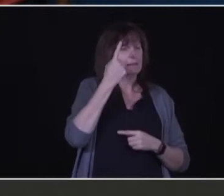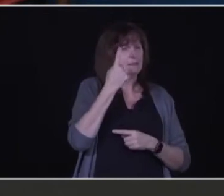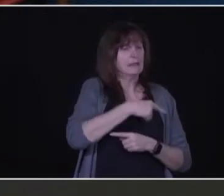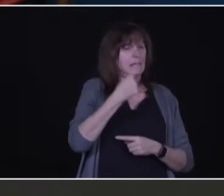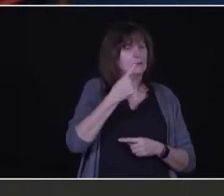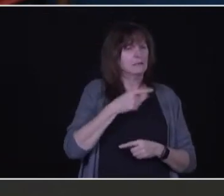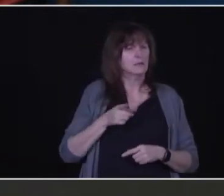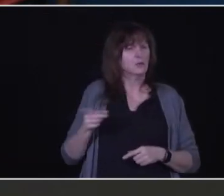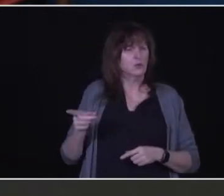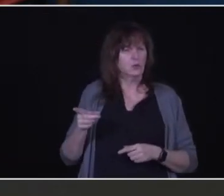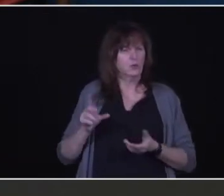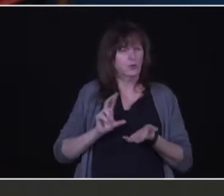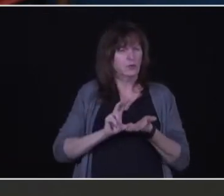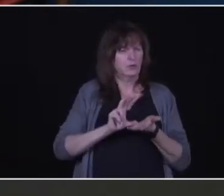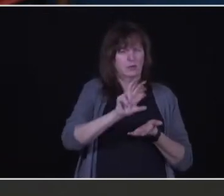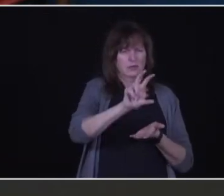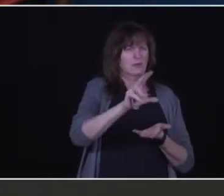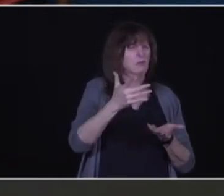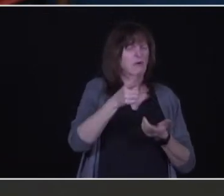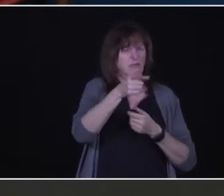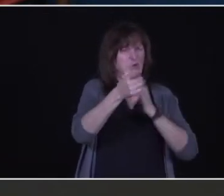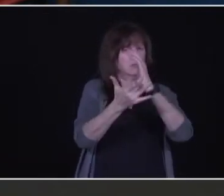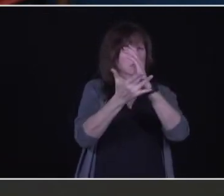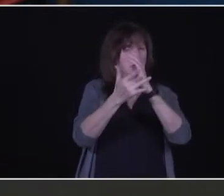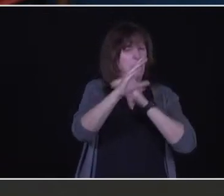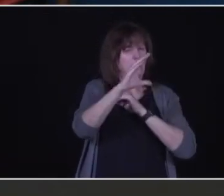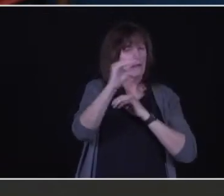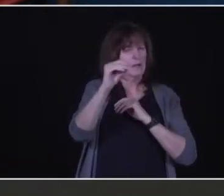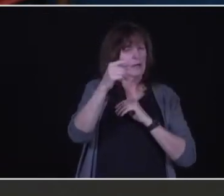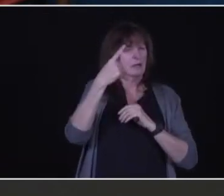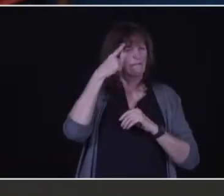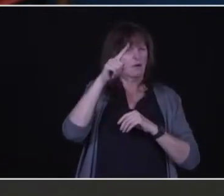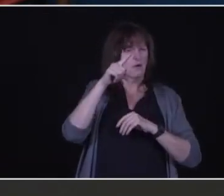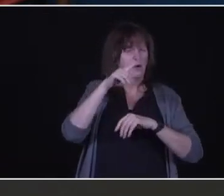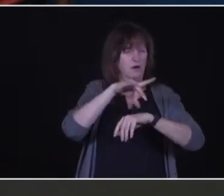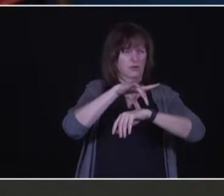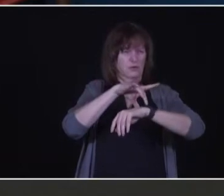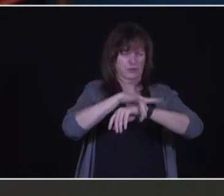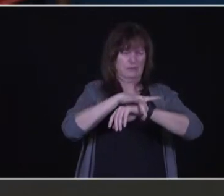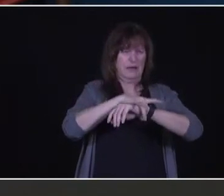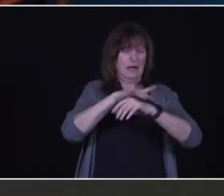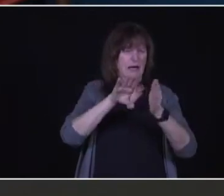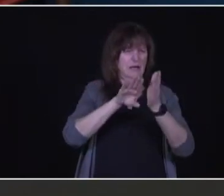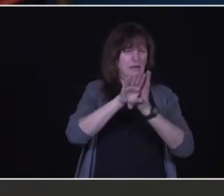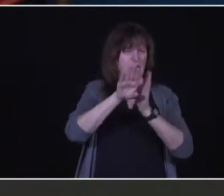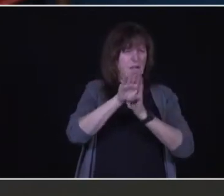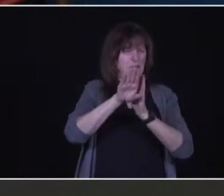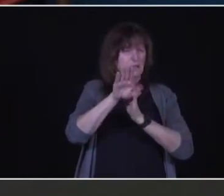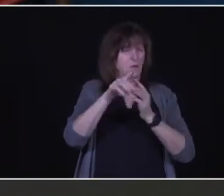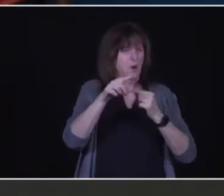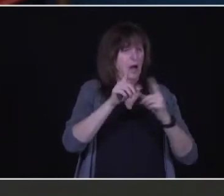millions of dollars for a tech company to develop wristbands that beep when people are less than 6 feet apart.